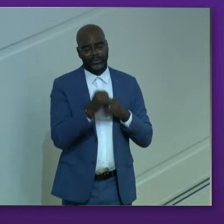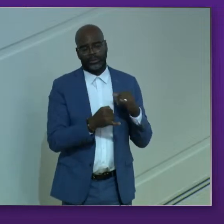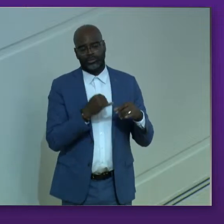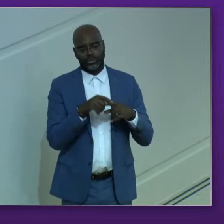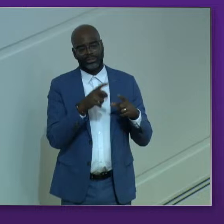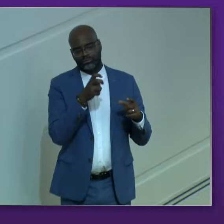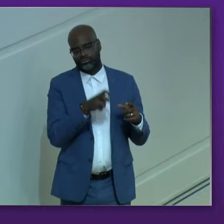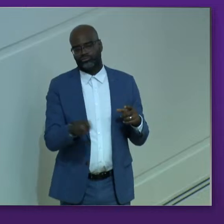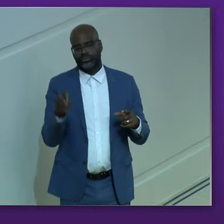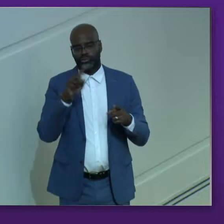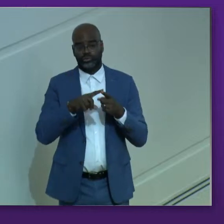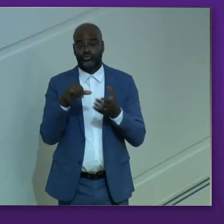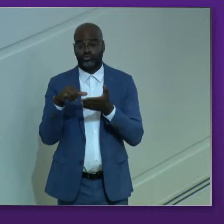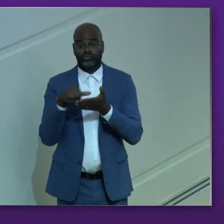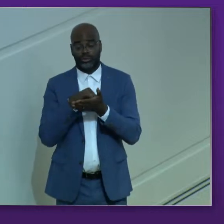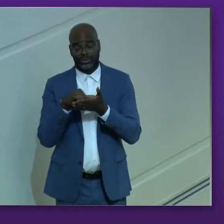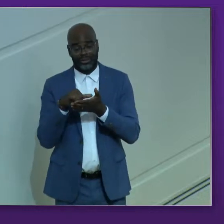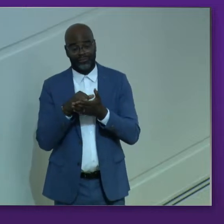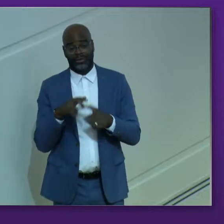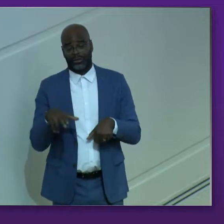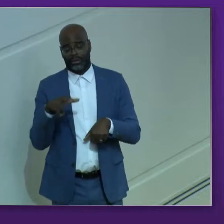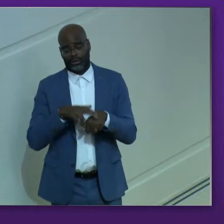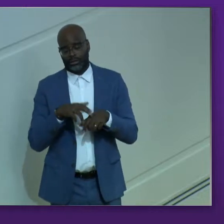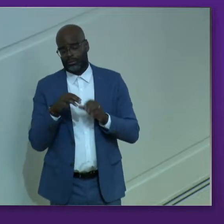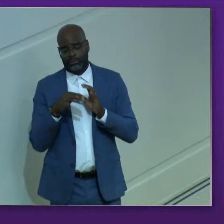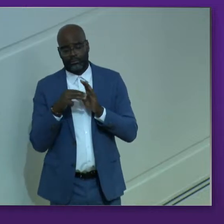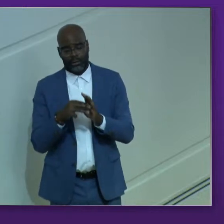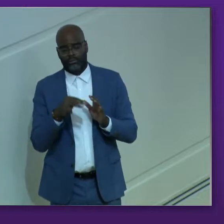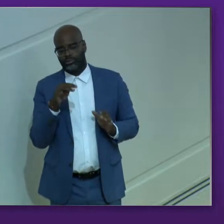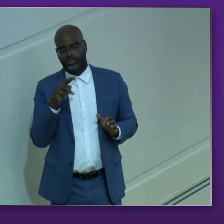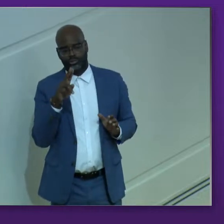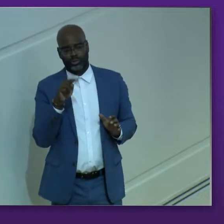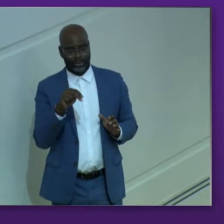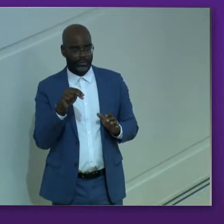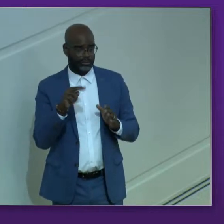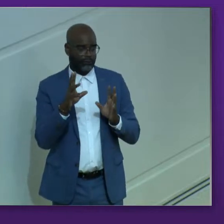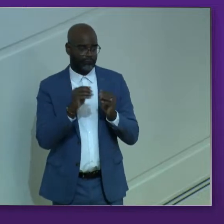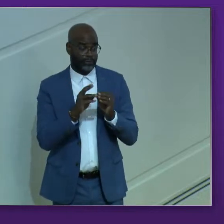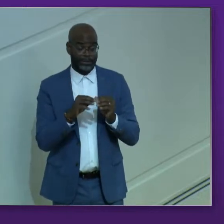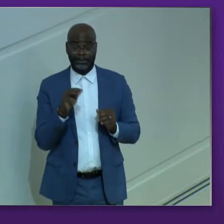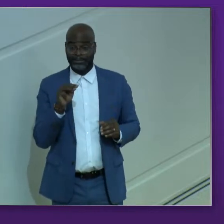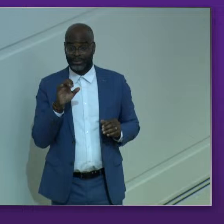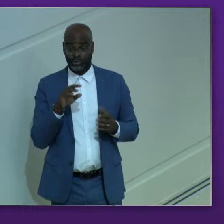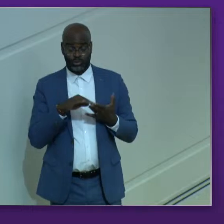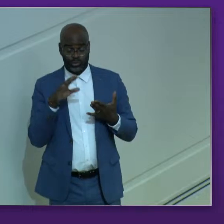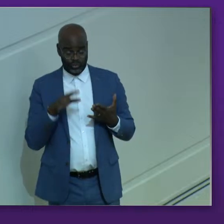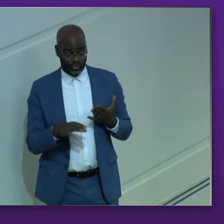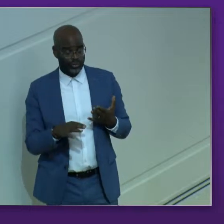EVENT. STEM AMBASSADORS ASSISTED WITH ASSURING FOR EACH PRESENTATION. CONGRATULATIONS JOIN ME IN